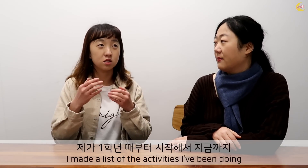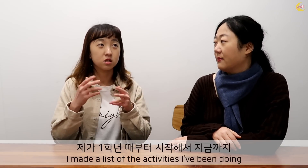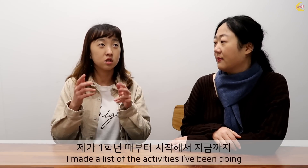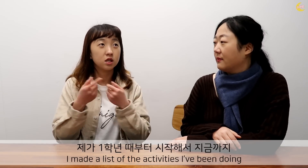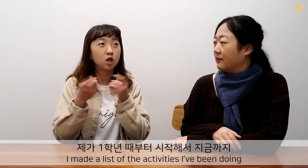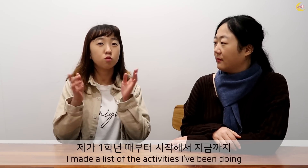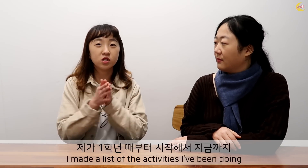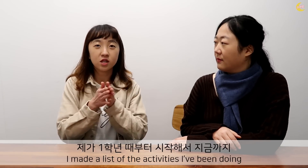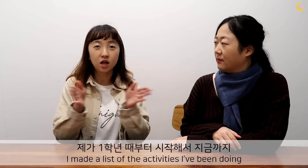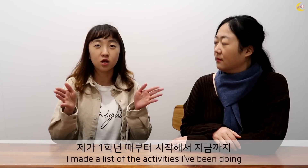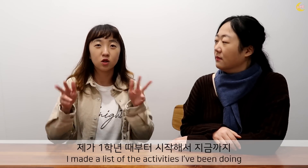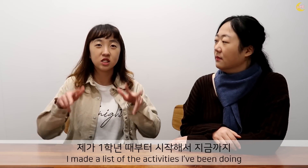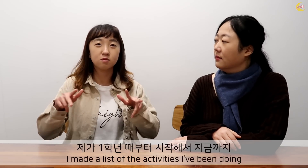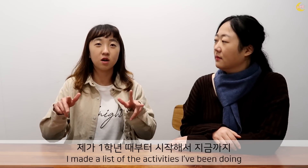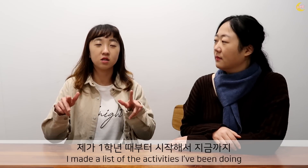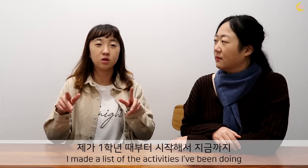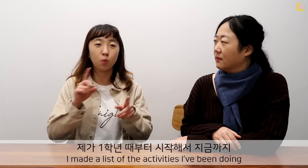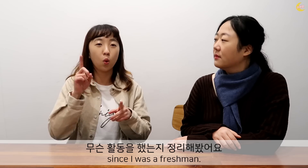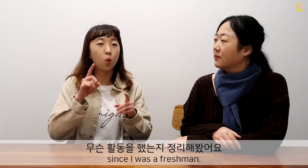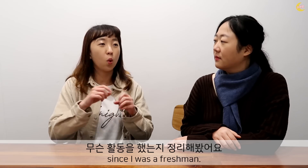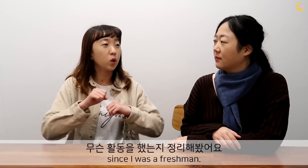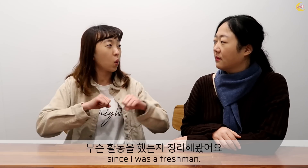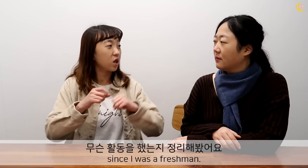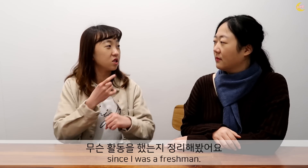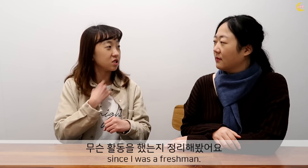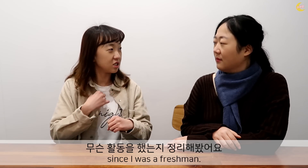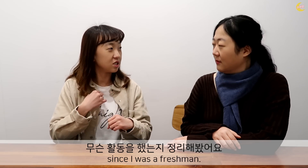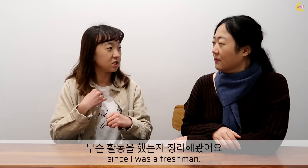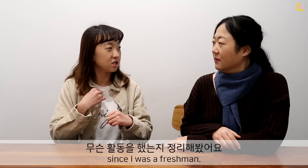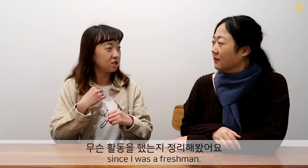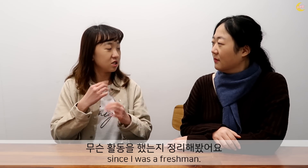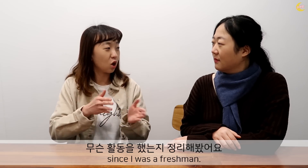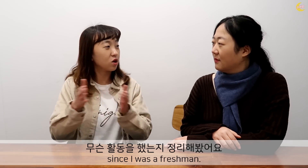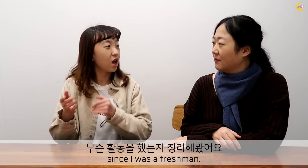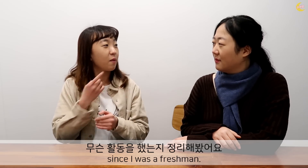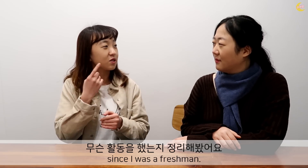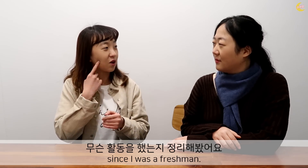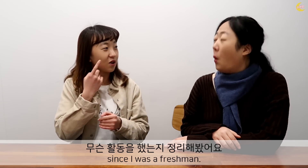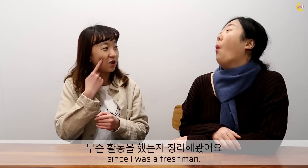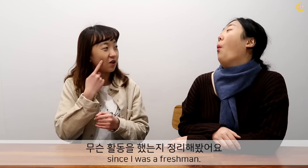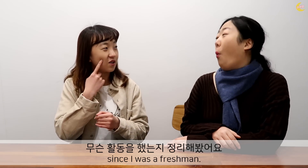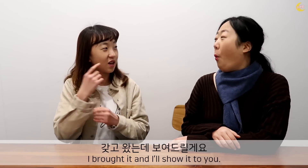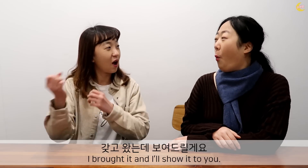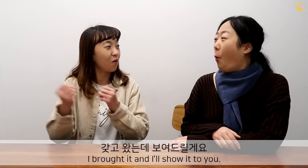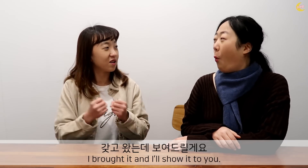I made a list of the activities I’ve been doing since I was a freshman.